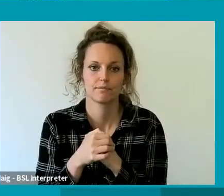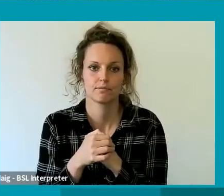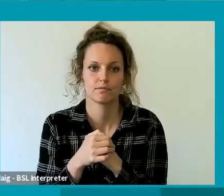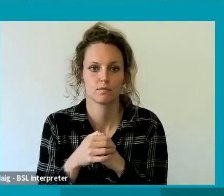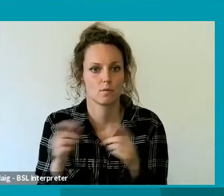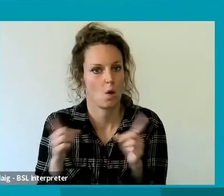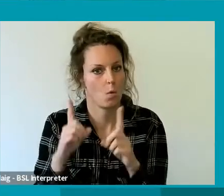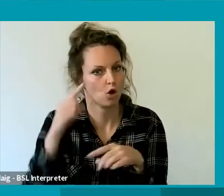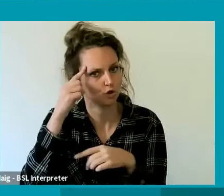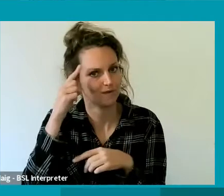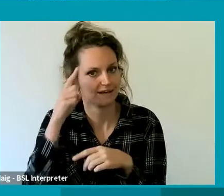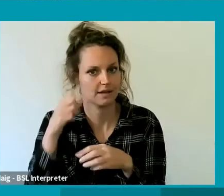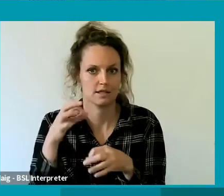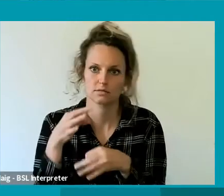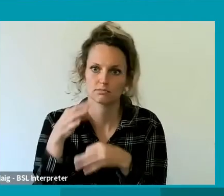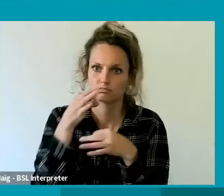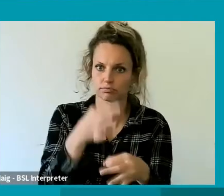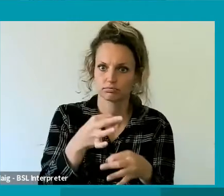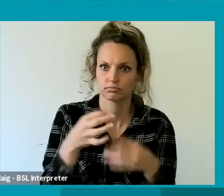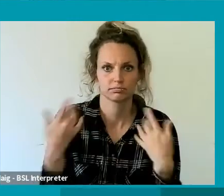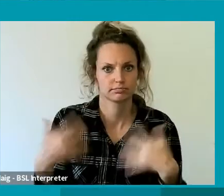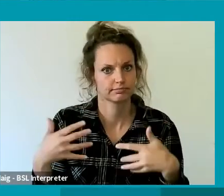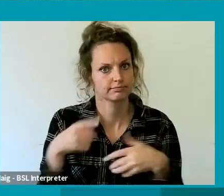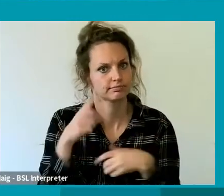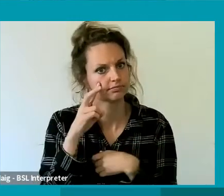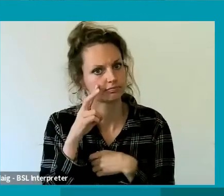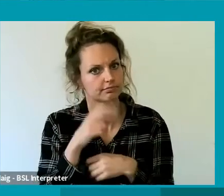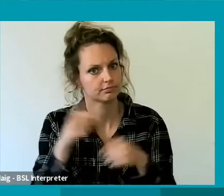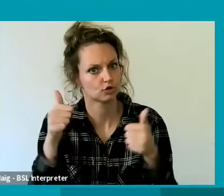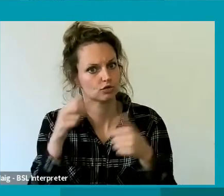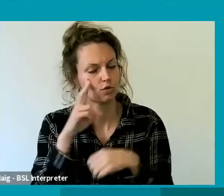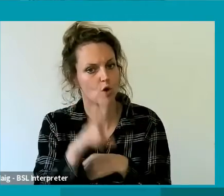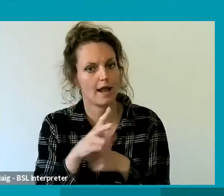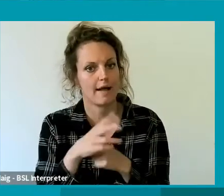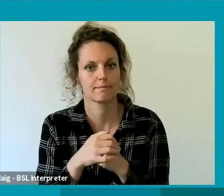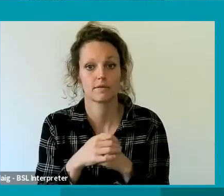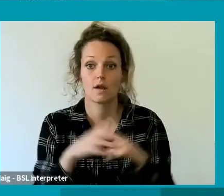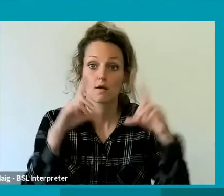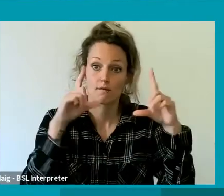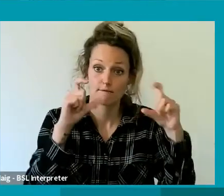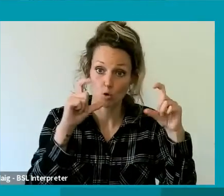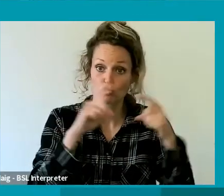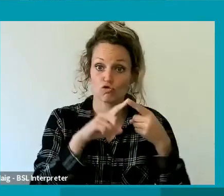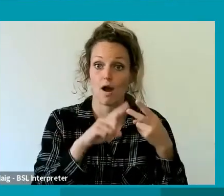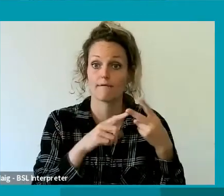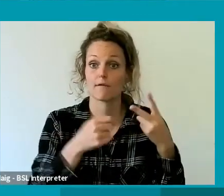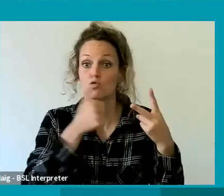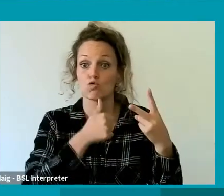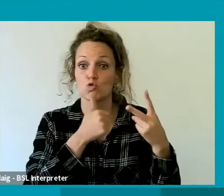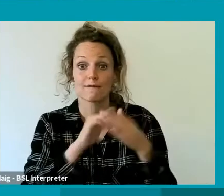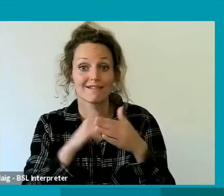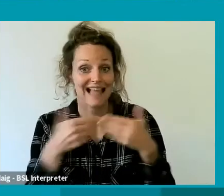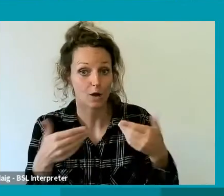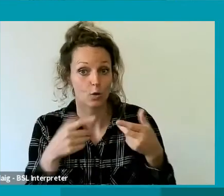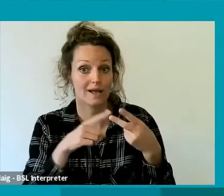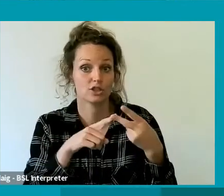this particular personal branding piece? Is it the photograph? Is it the use of words? Is it the logo?